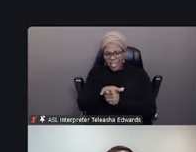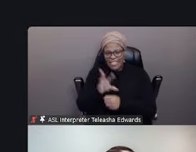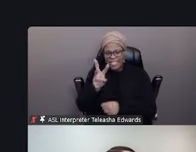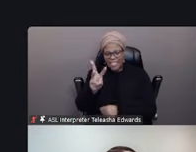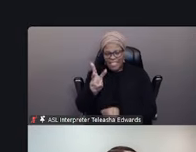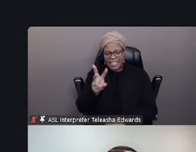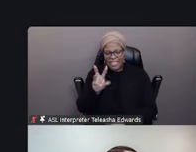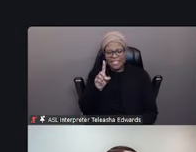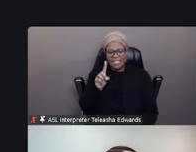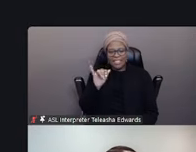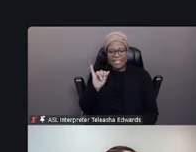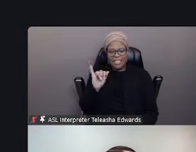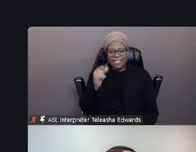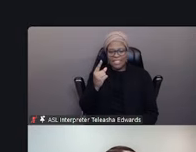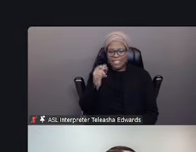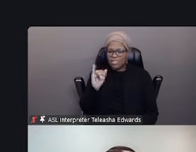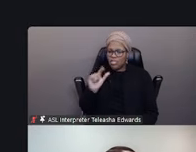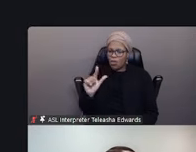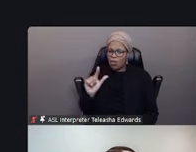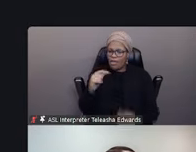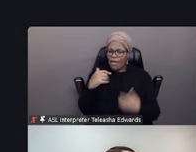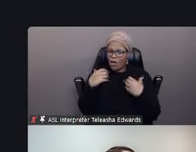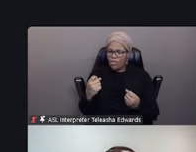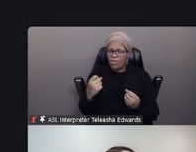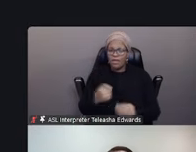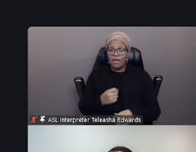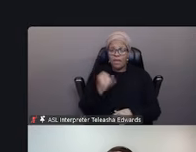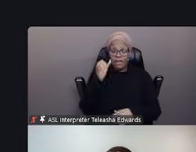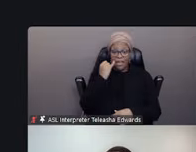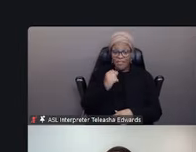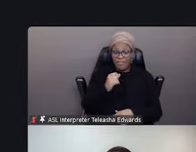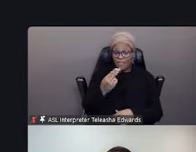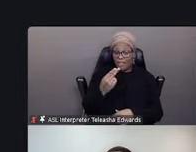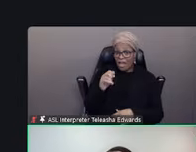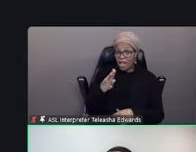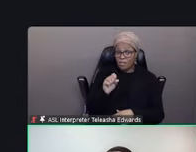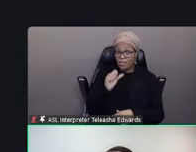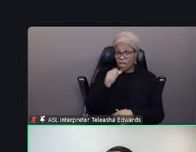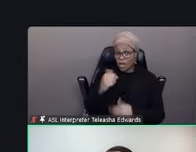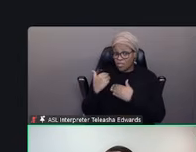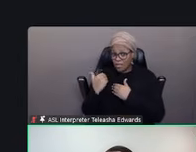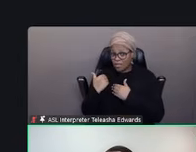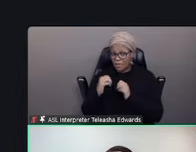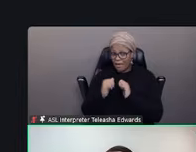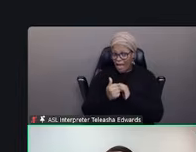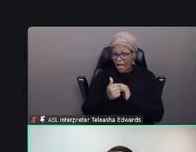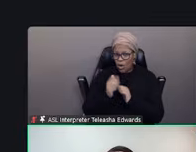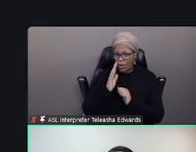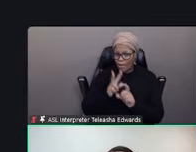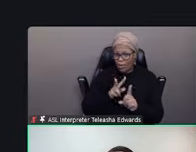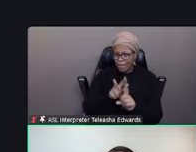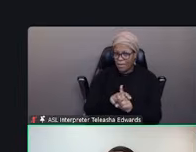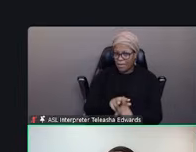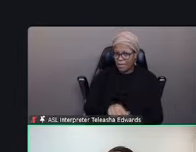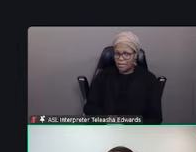are not responsible, how will this be implemented? I'm going to ask um Wicia,